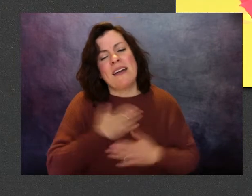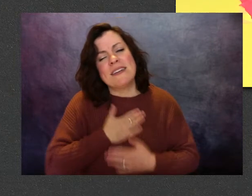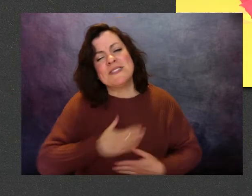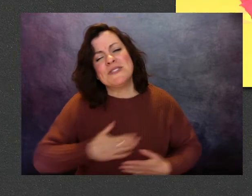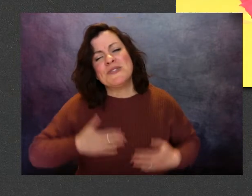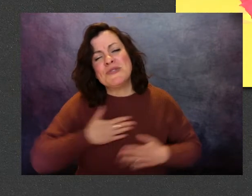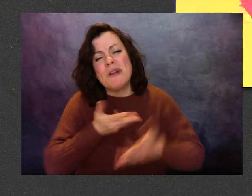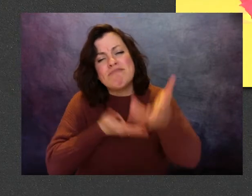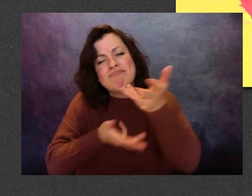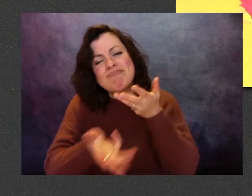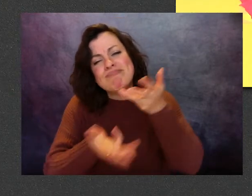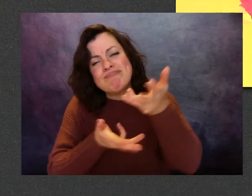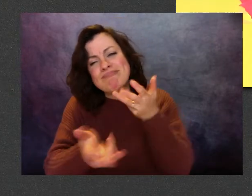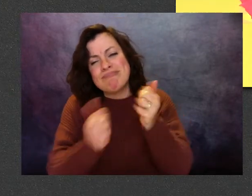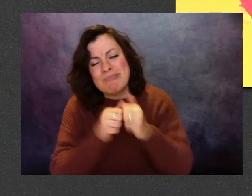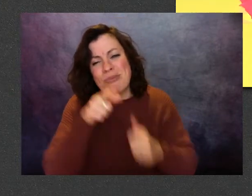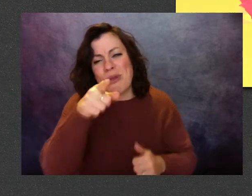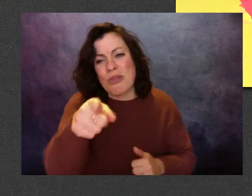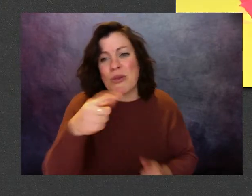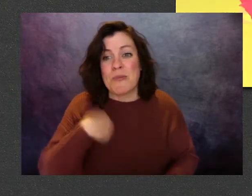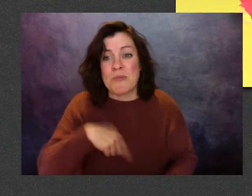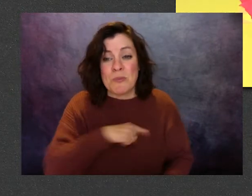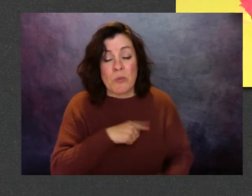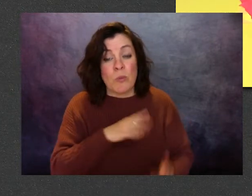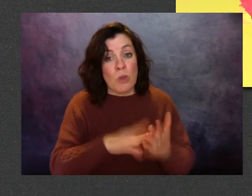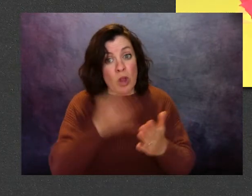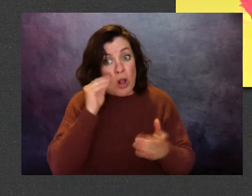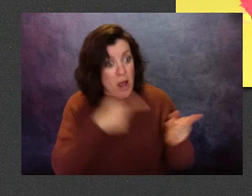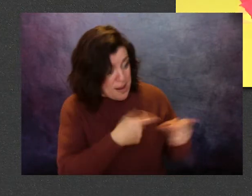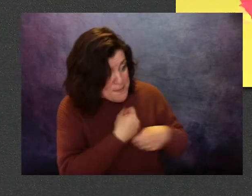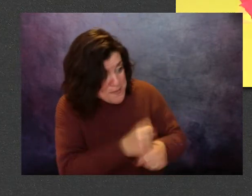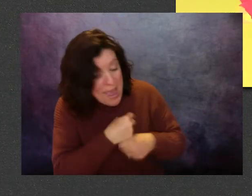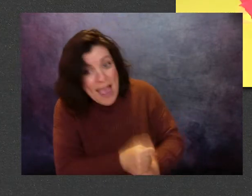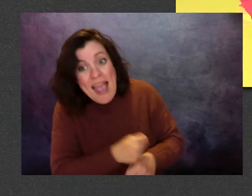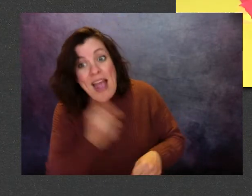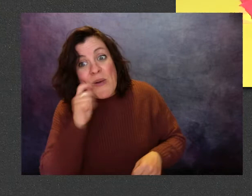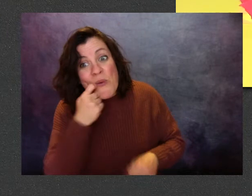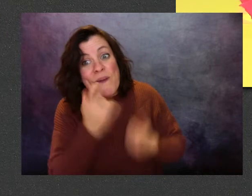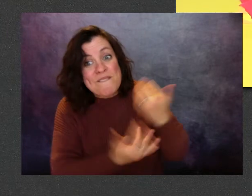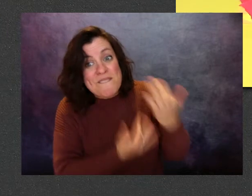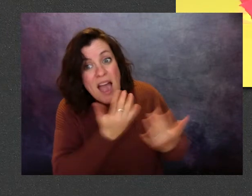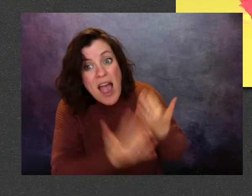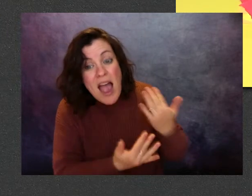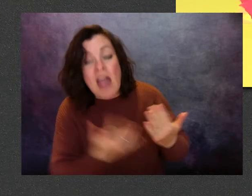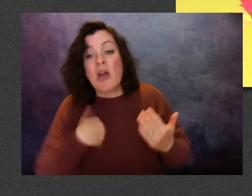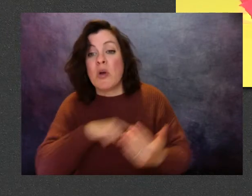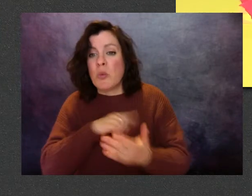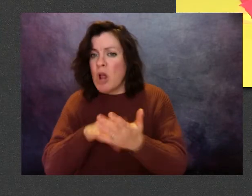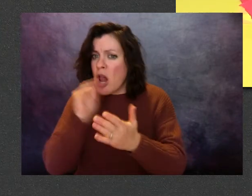We made the super cool fire craft because we read that book on fire fighters. What else did we do today?